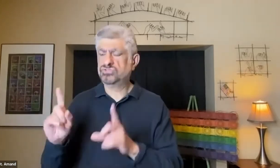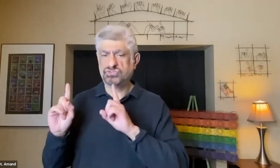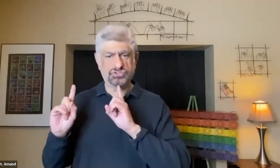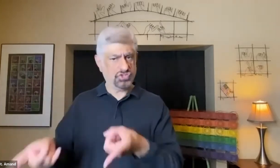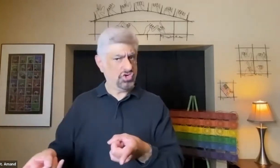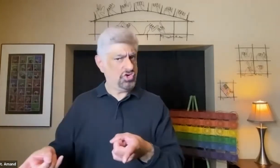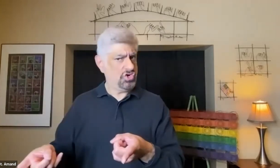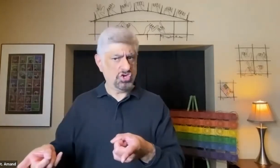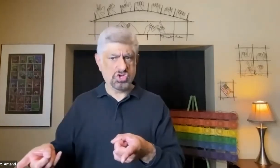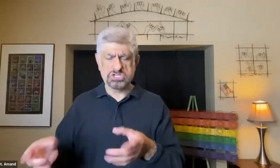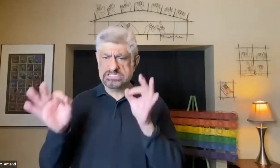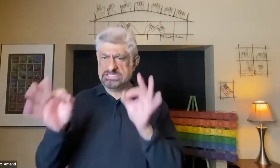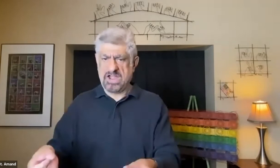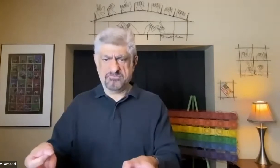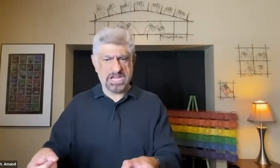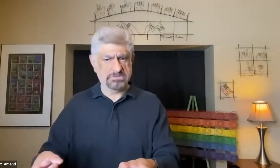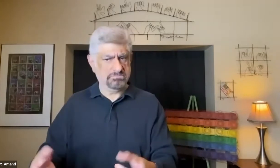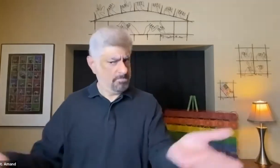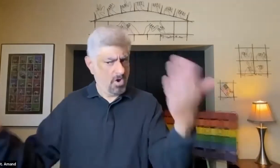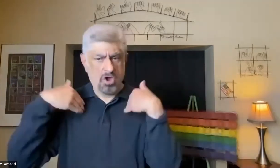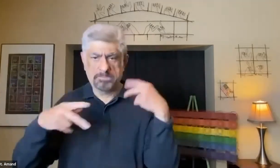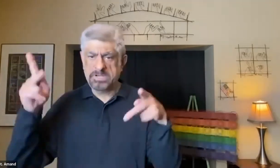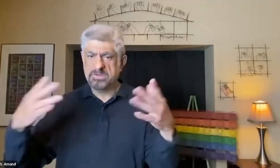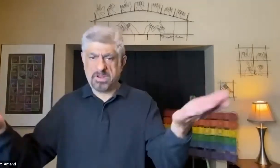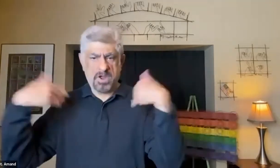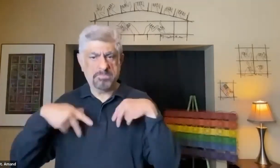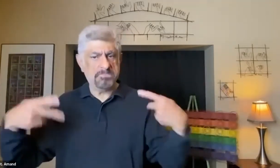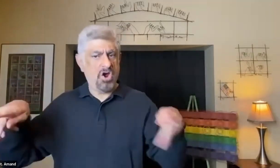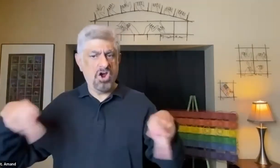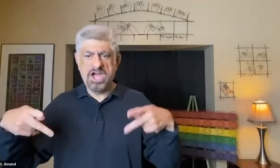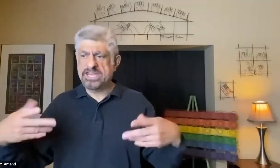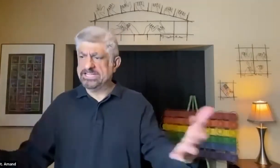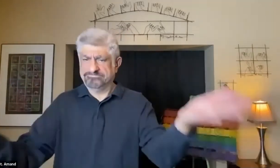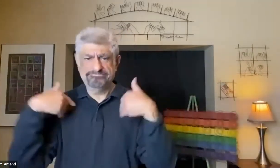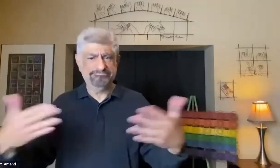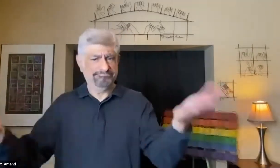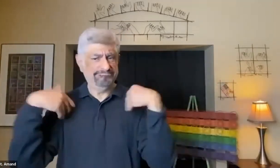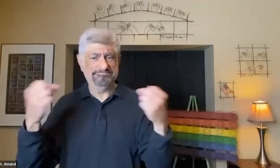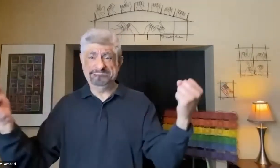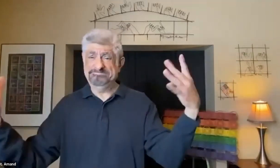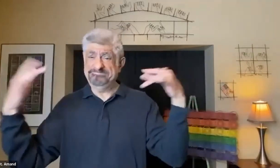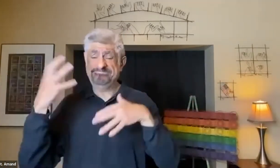a party, a farewell party, and it was because he was moving to Palm Springs, and I said, "Of course.